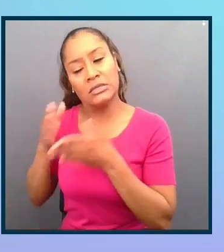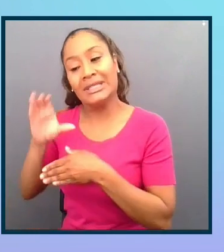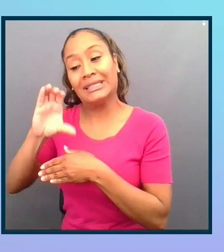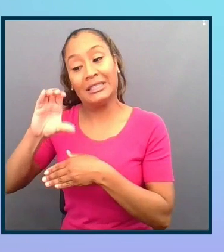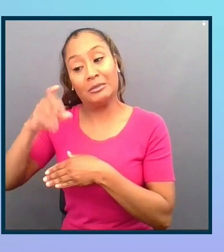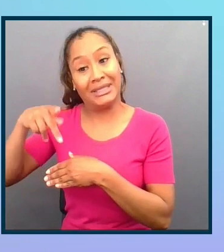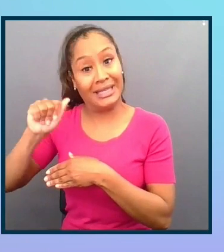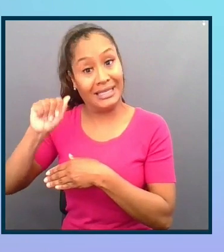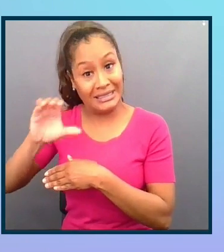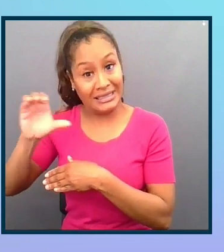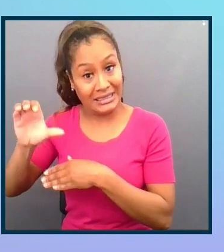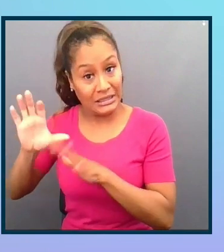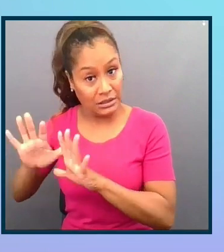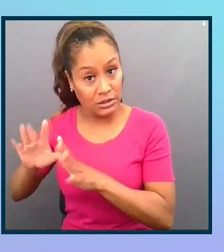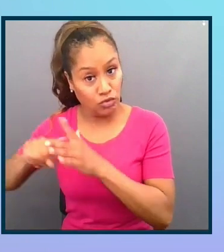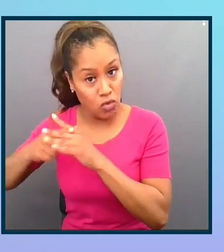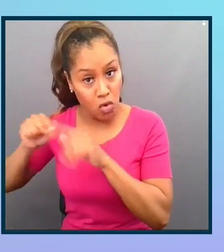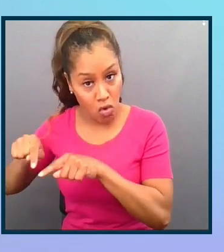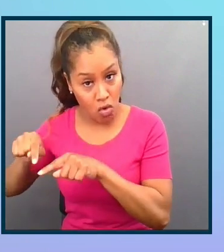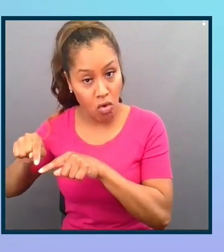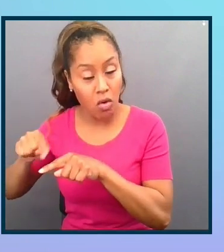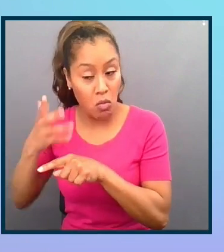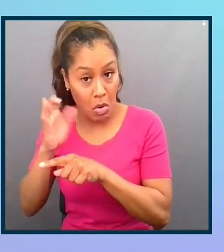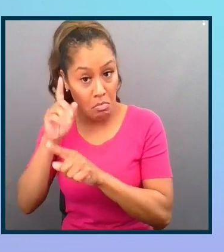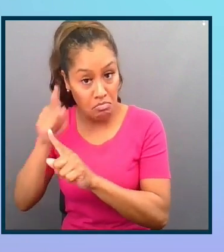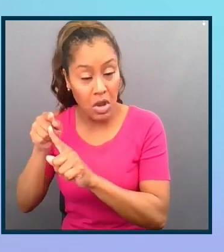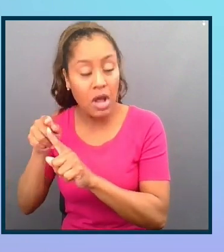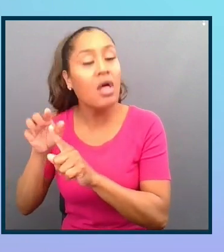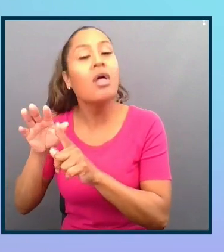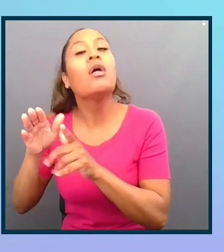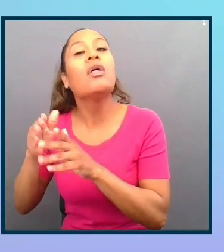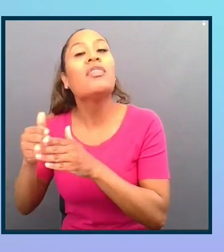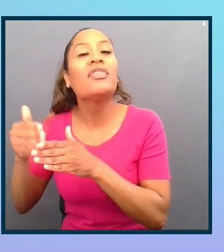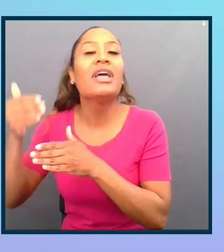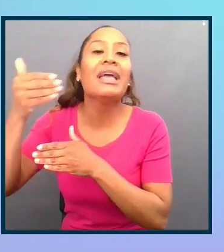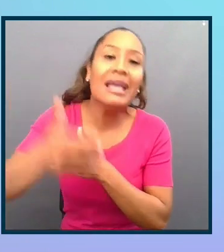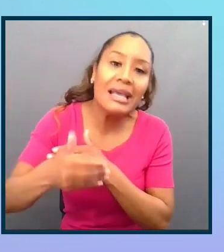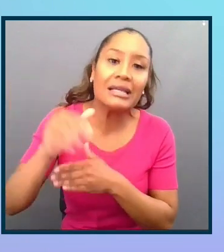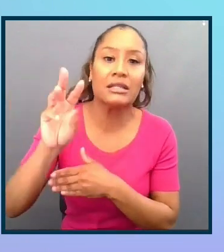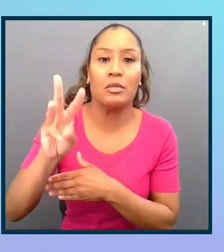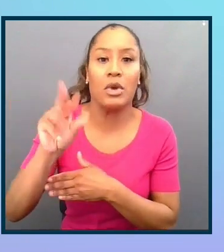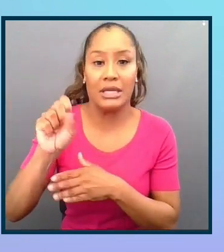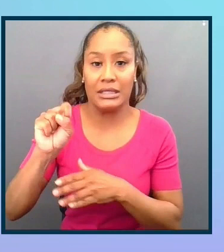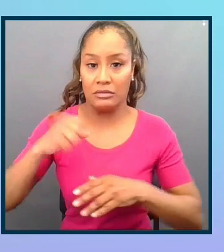if you're looking to do that, and then dive into the WAS when you're ready.